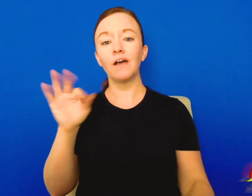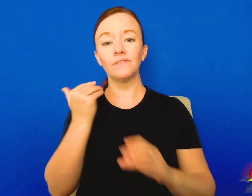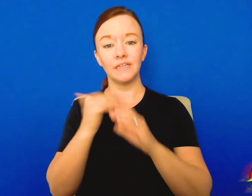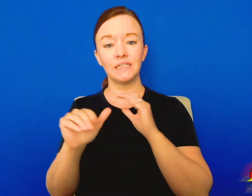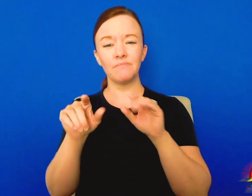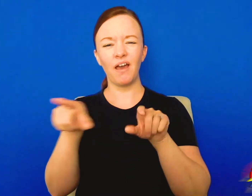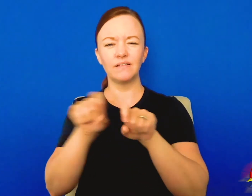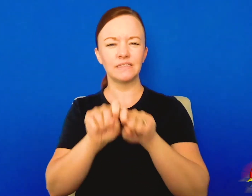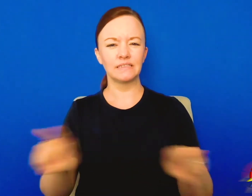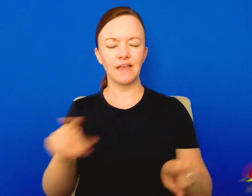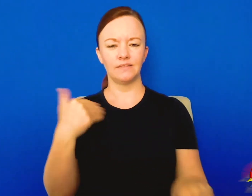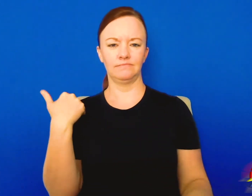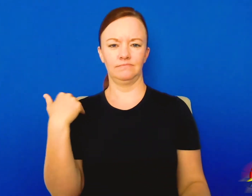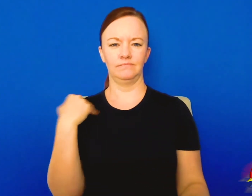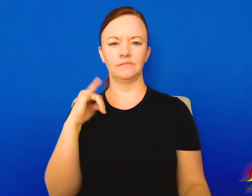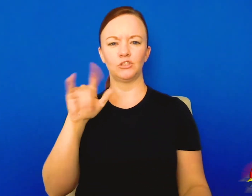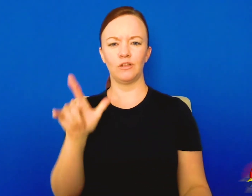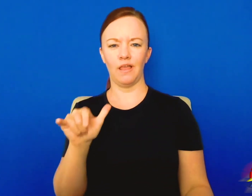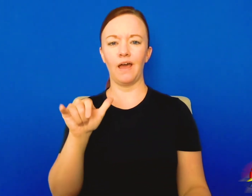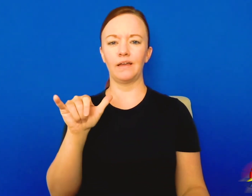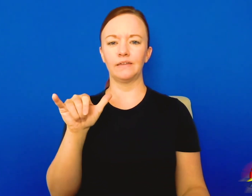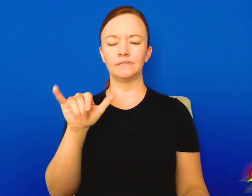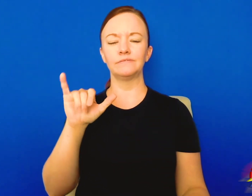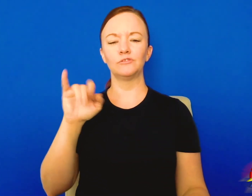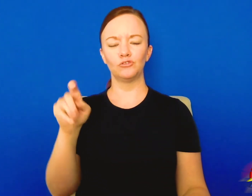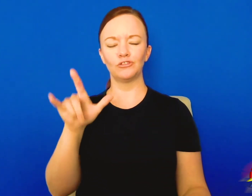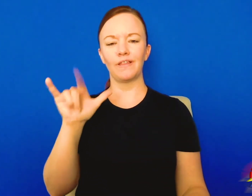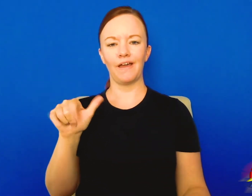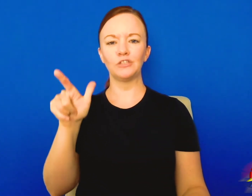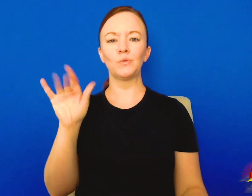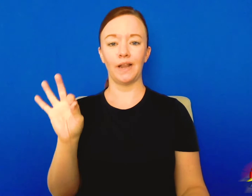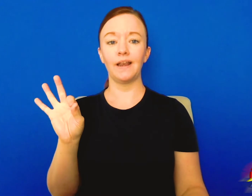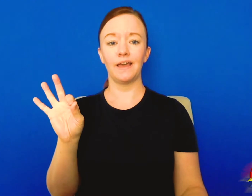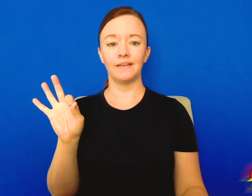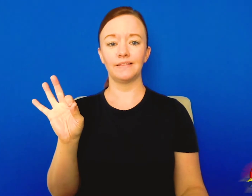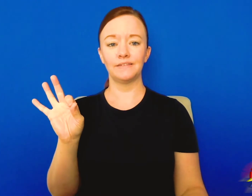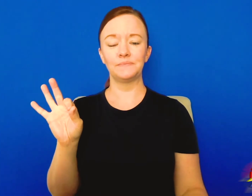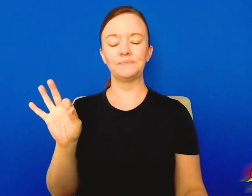FROM ALBERT DUFF'S EMAIL TO THE AGENCY 7/29/2020